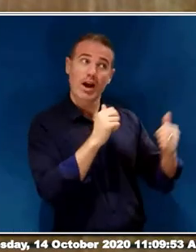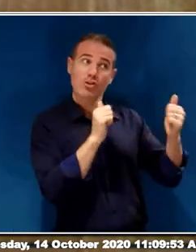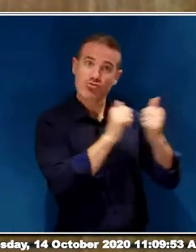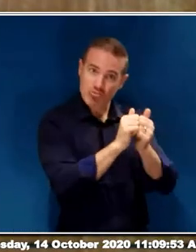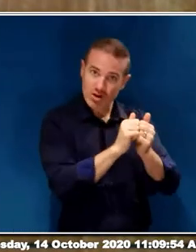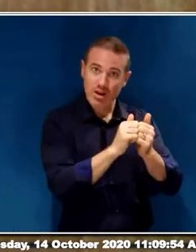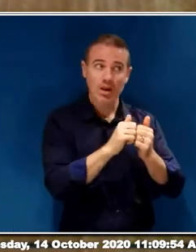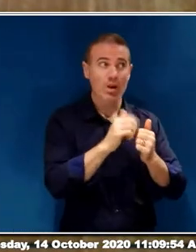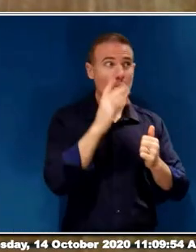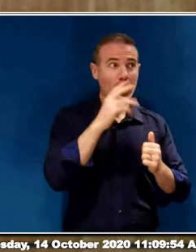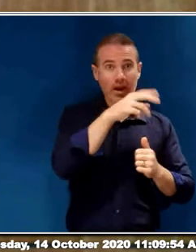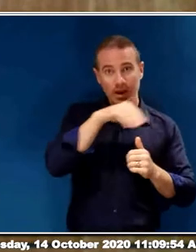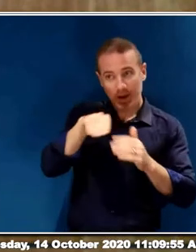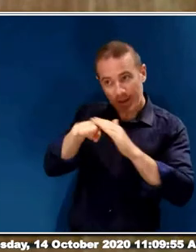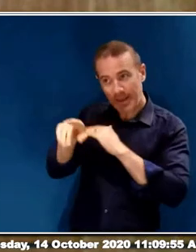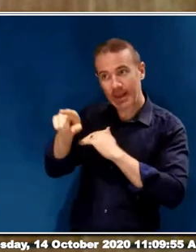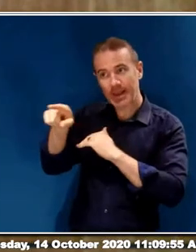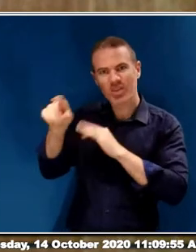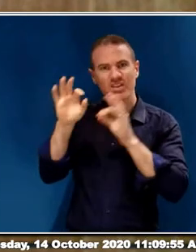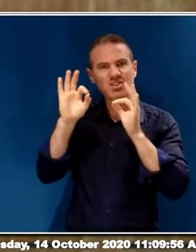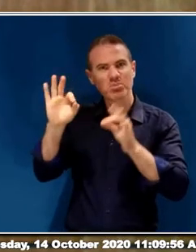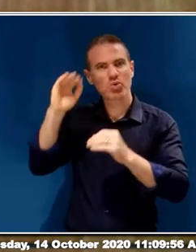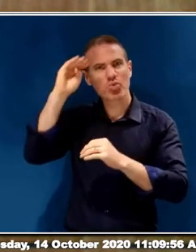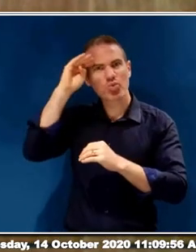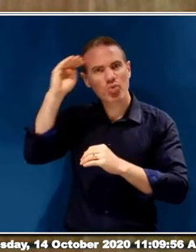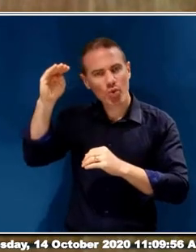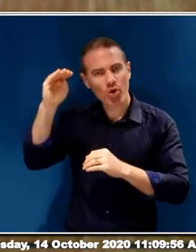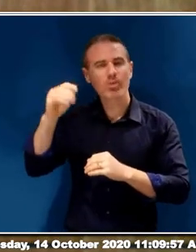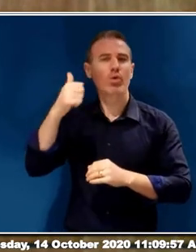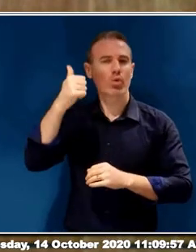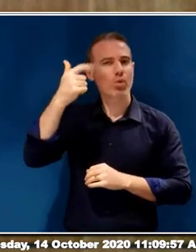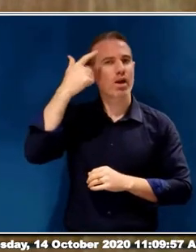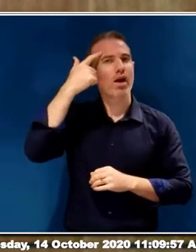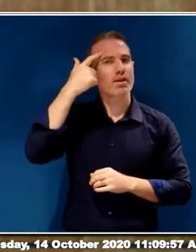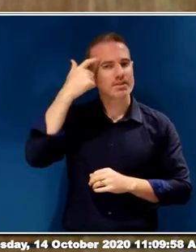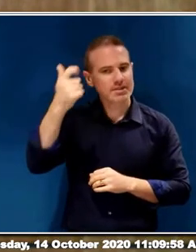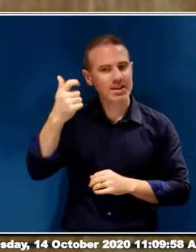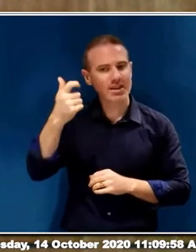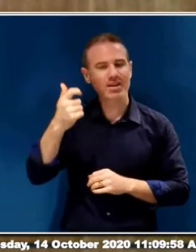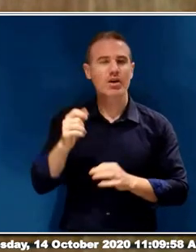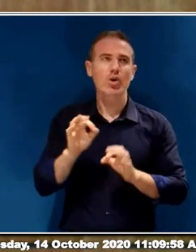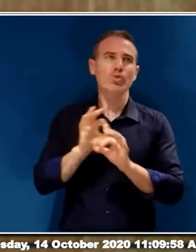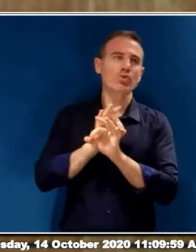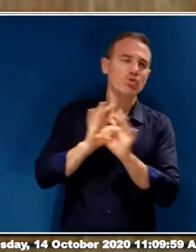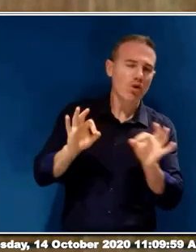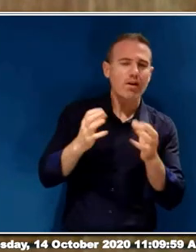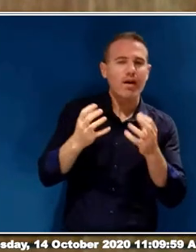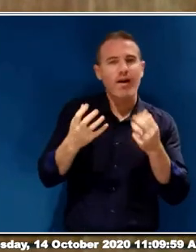that he didn't have his laptop, because prior to that I actually